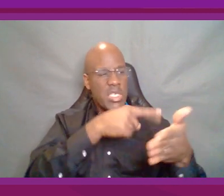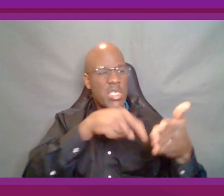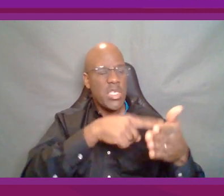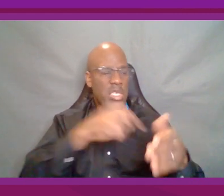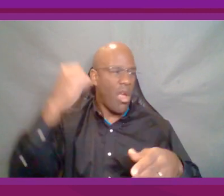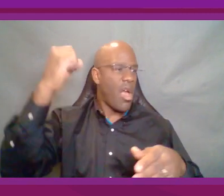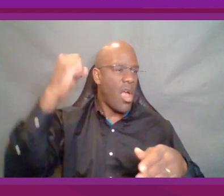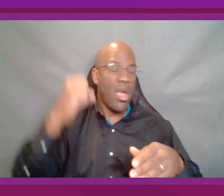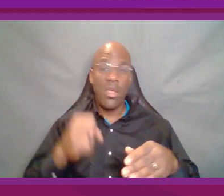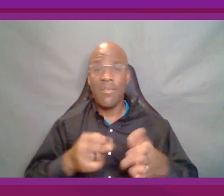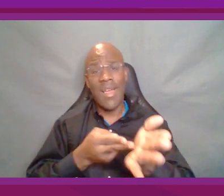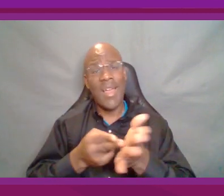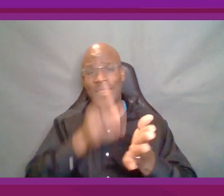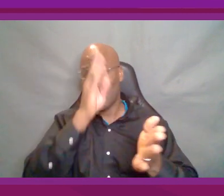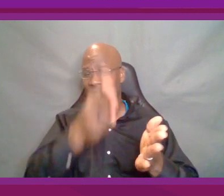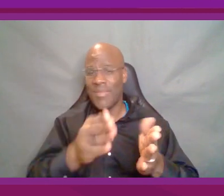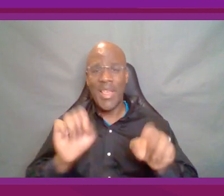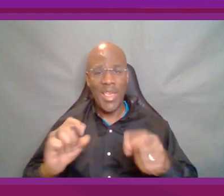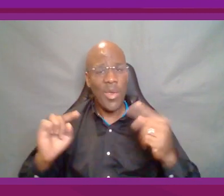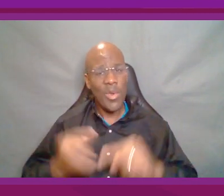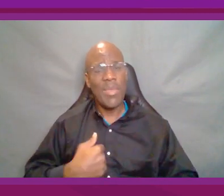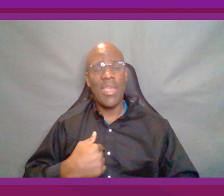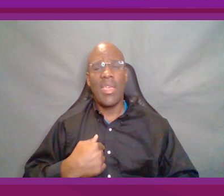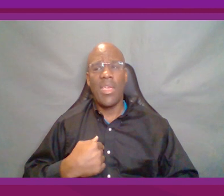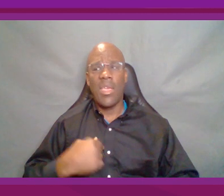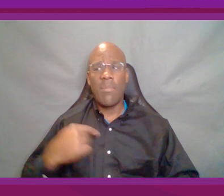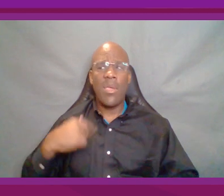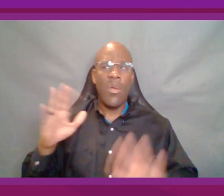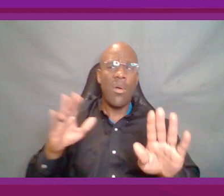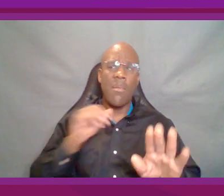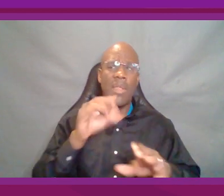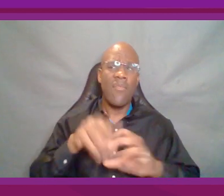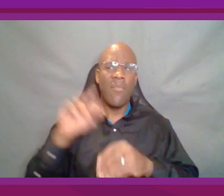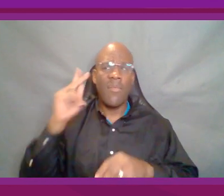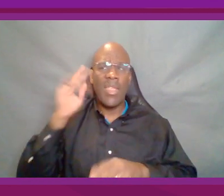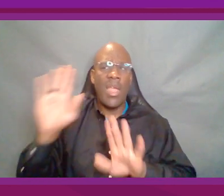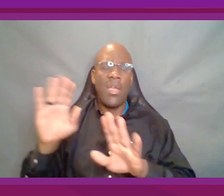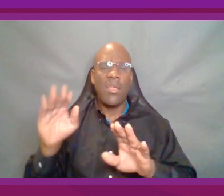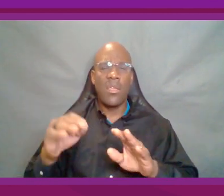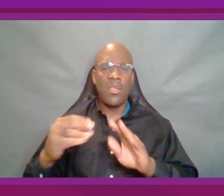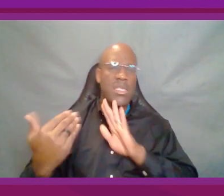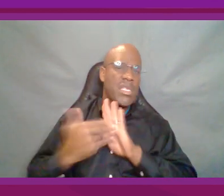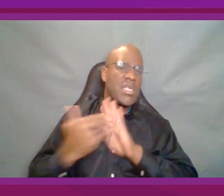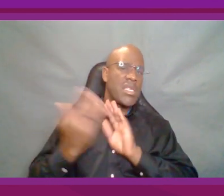get hurt, to be very brutally honest, and as as a small trans man with a disability